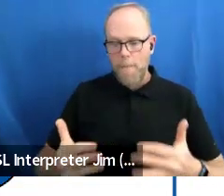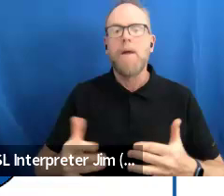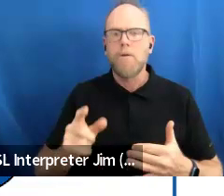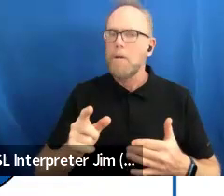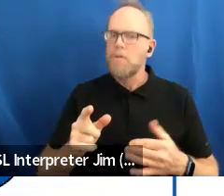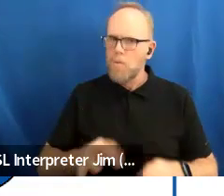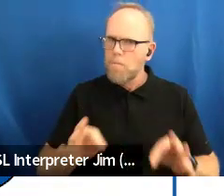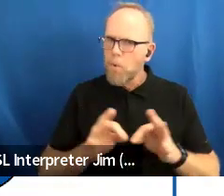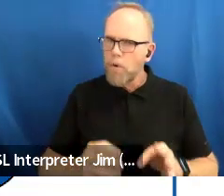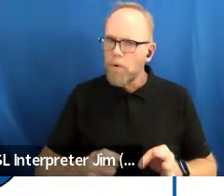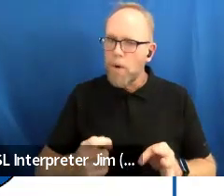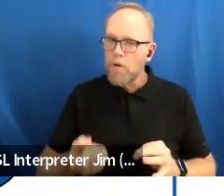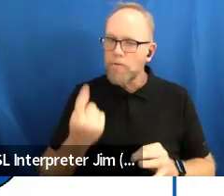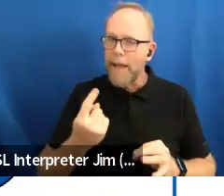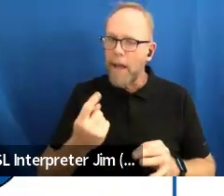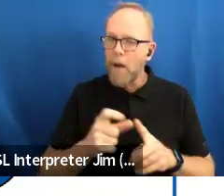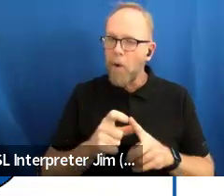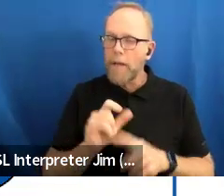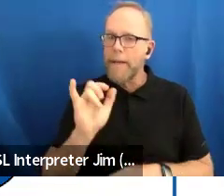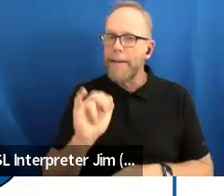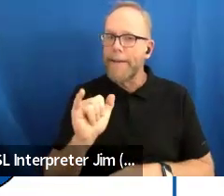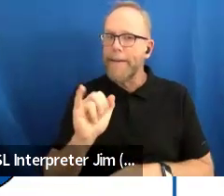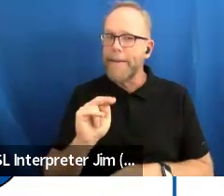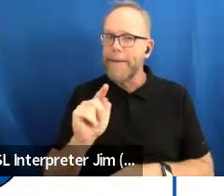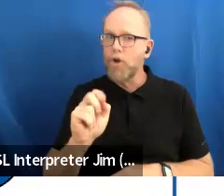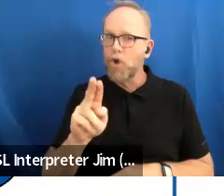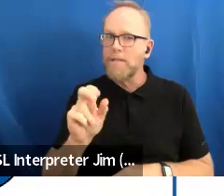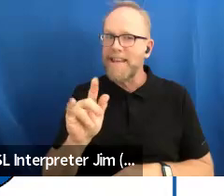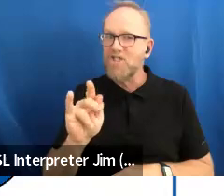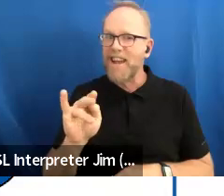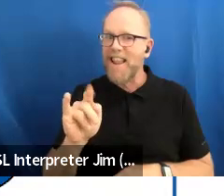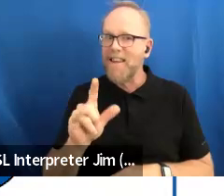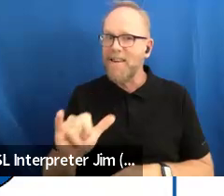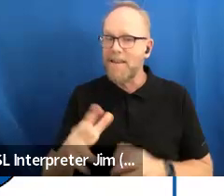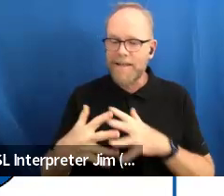Disability is not just an identity on its own. But it's impacted by all sorts of